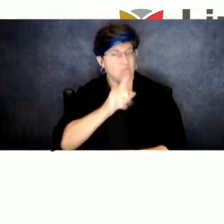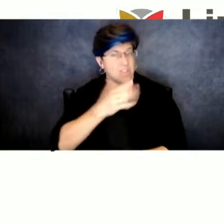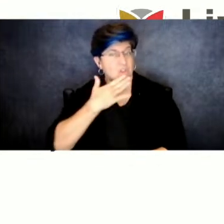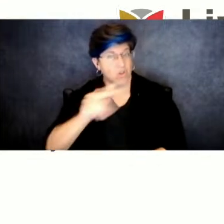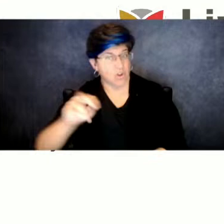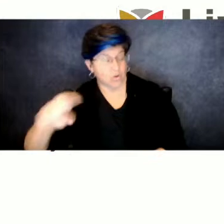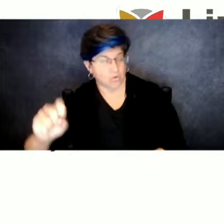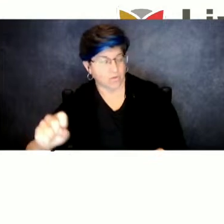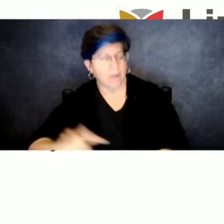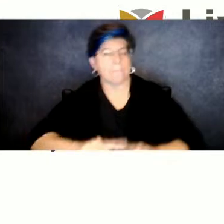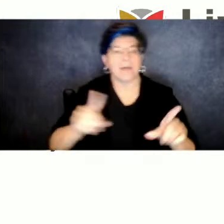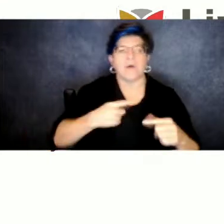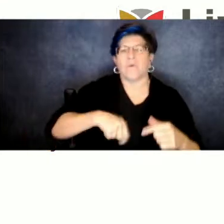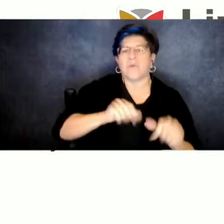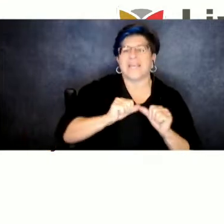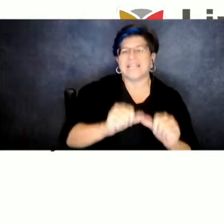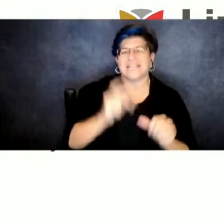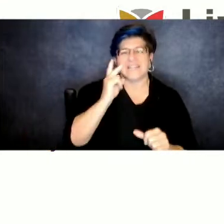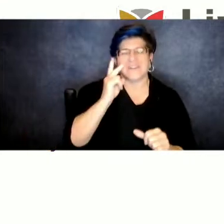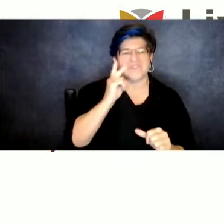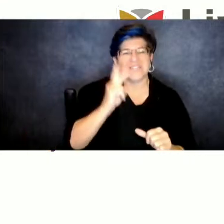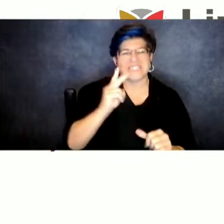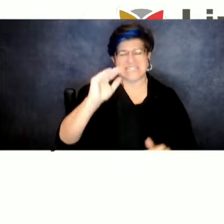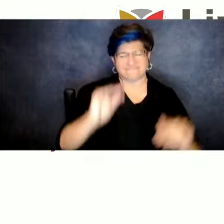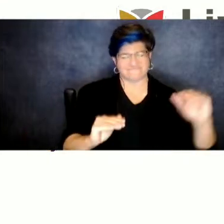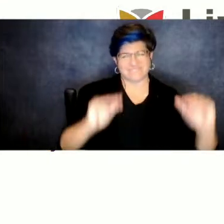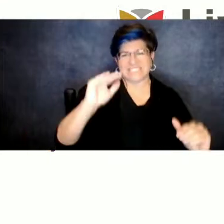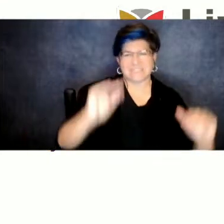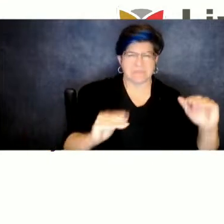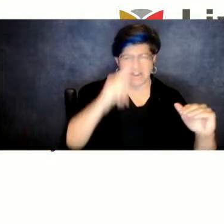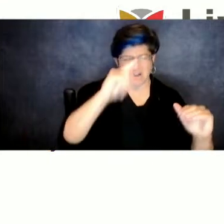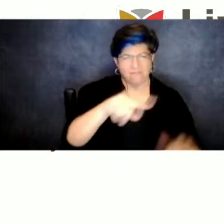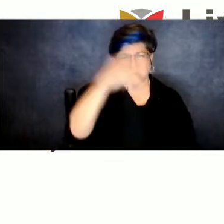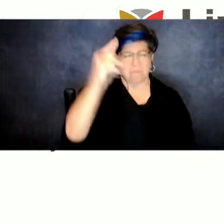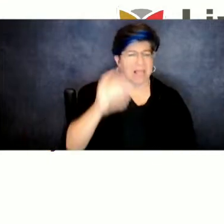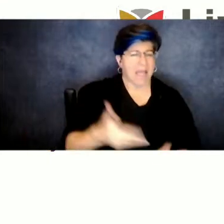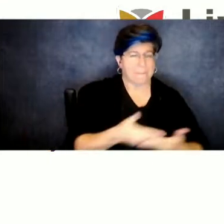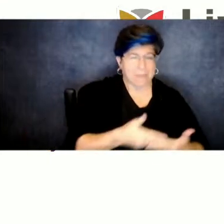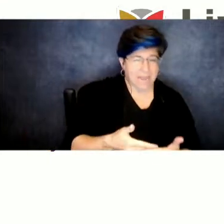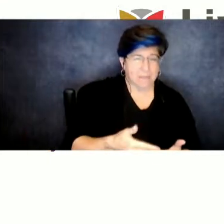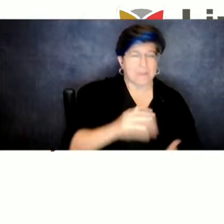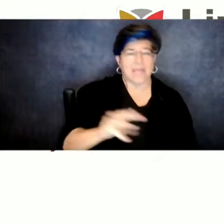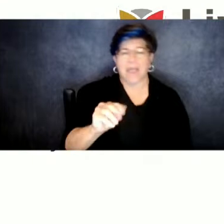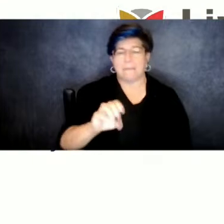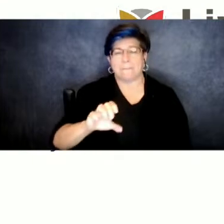DECADE AND THAT IS ACTUALLY REALLY GOOD NEWS.